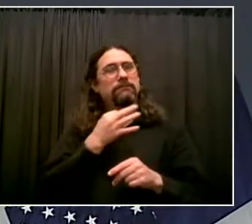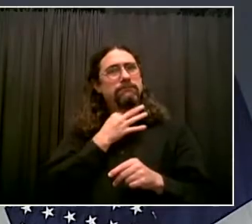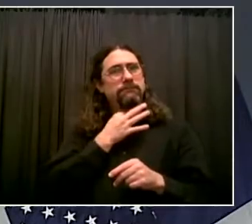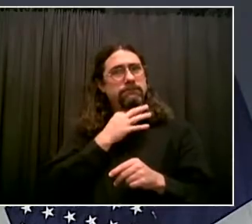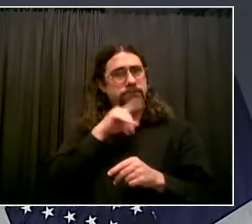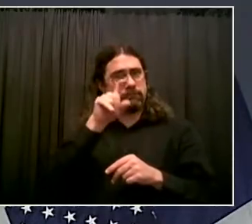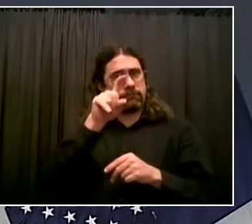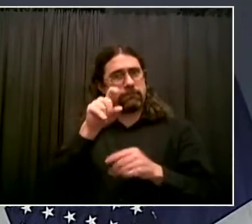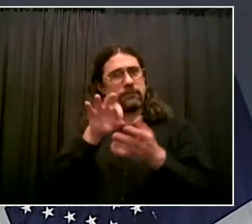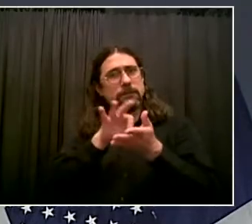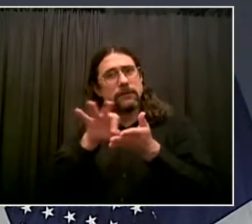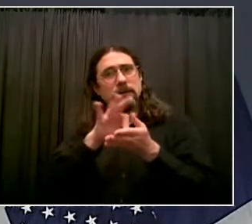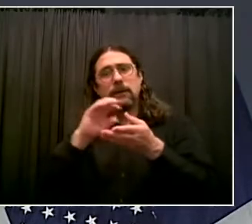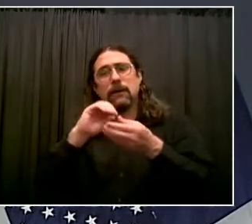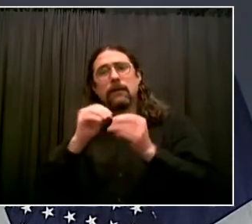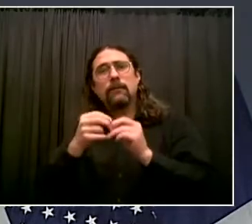OF THE SHOOTING STATISTICS ARE UP.